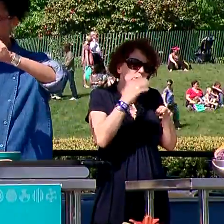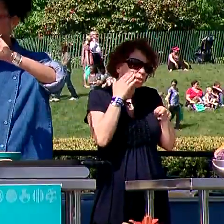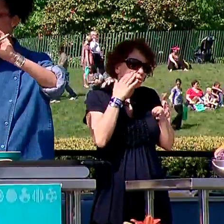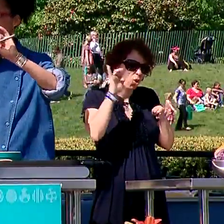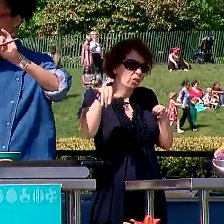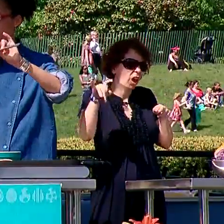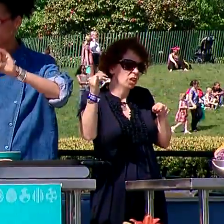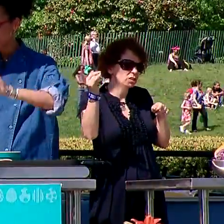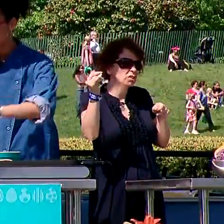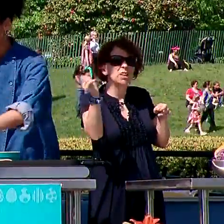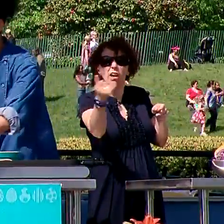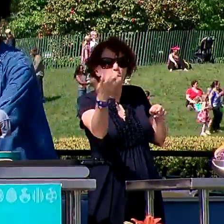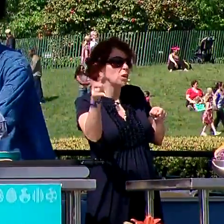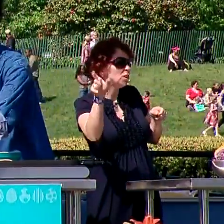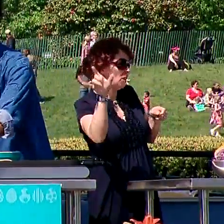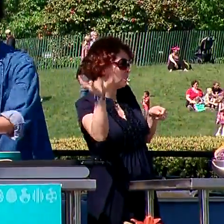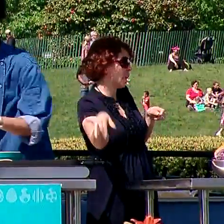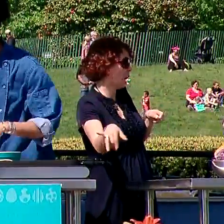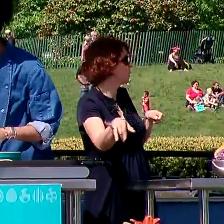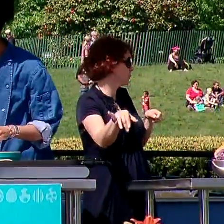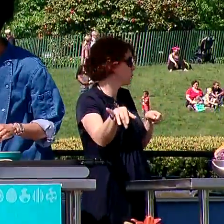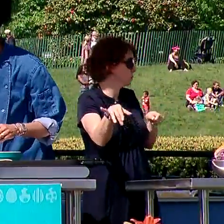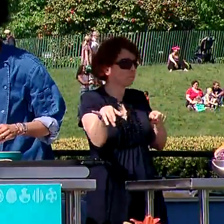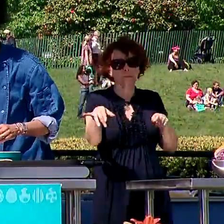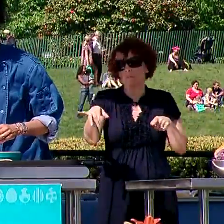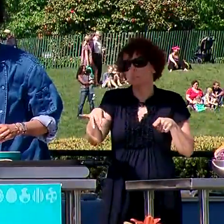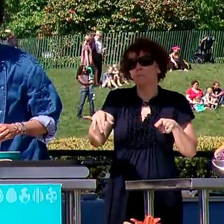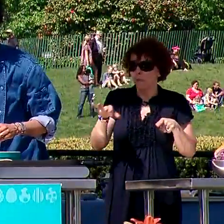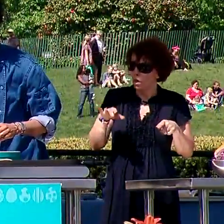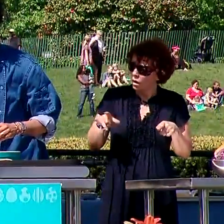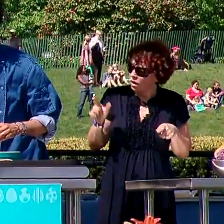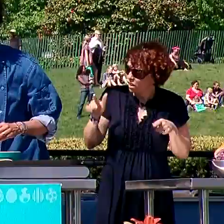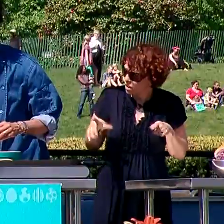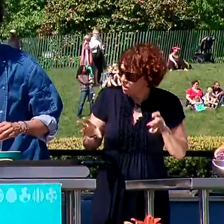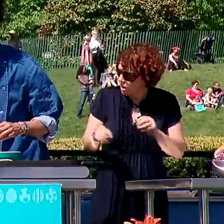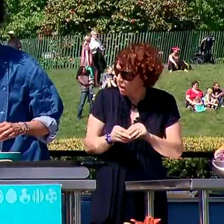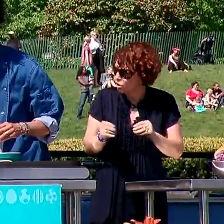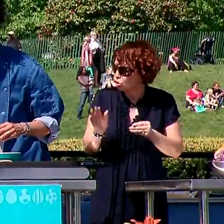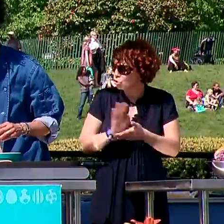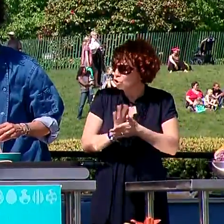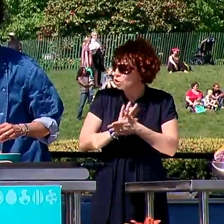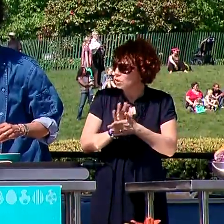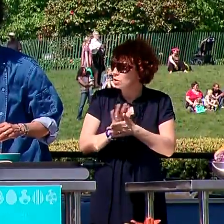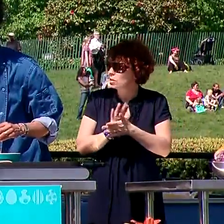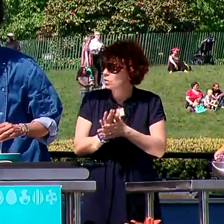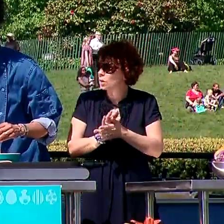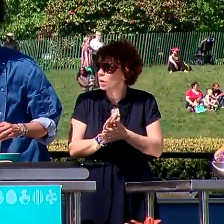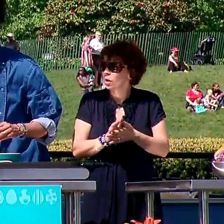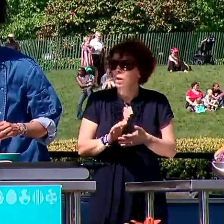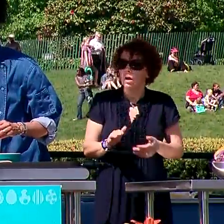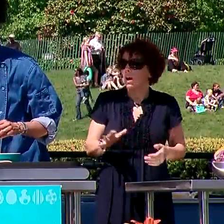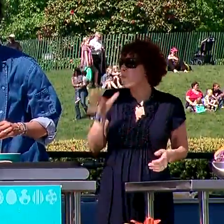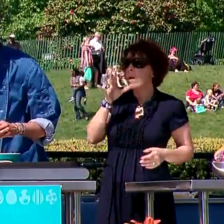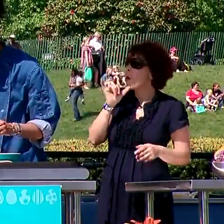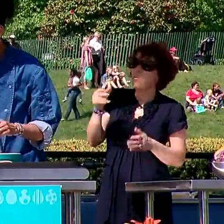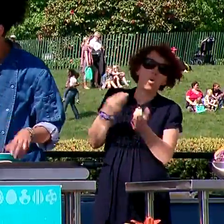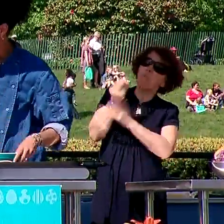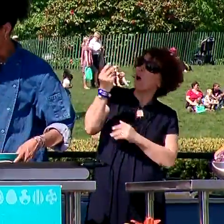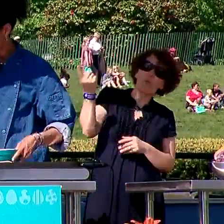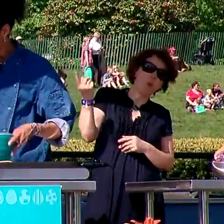Everybody needs a micro plane. All right. Can I put some cheese in there? Child: Carla Hall: Oh, she won't?